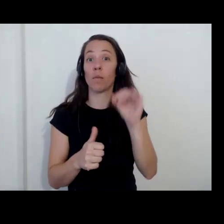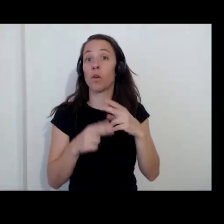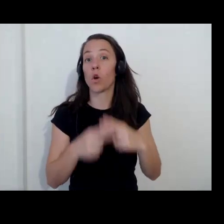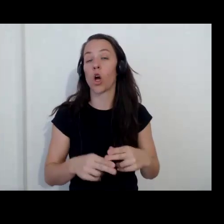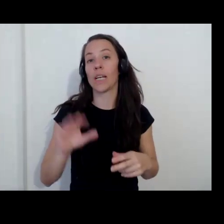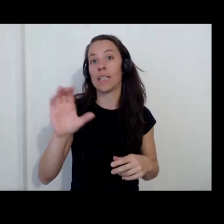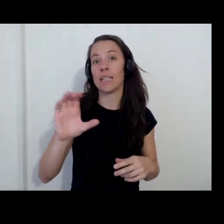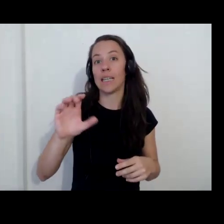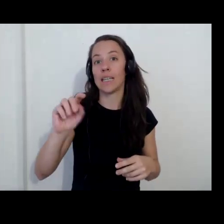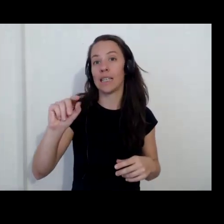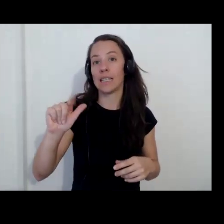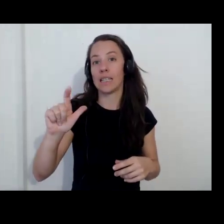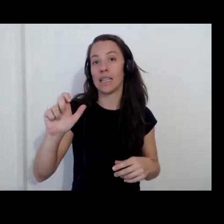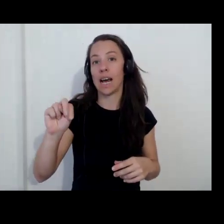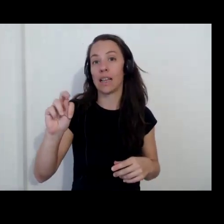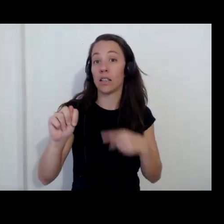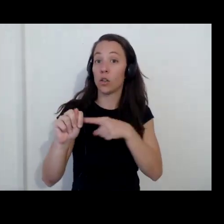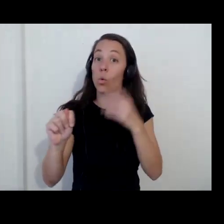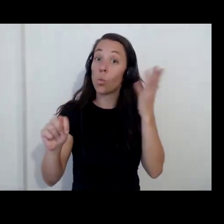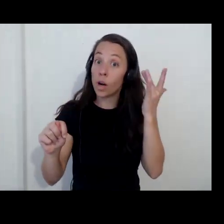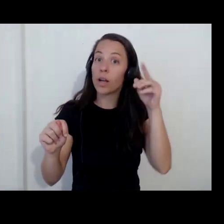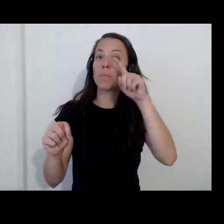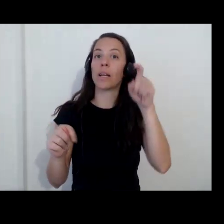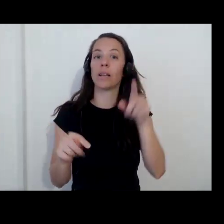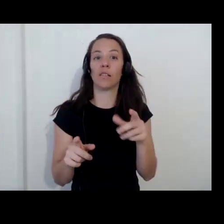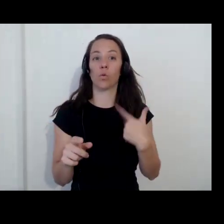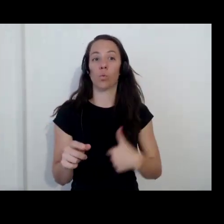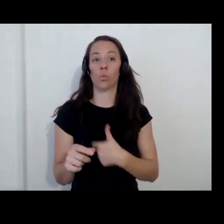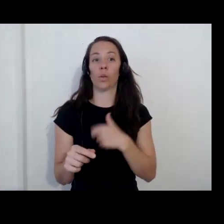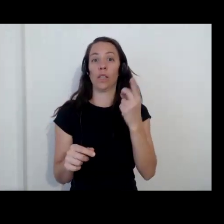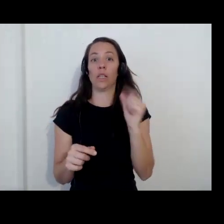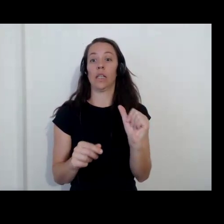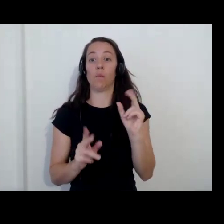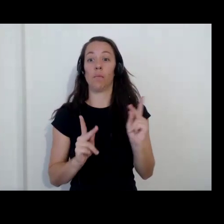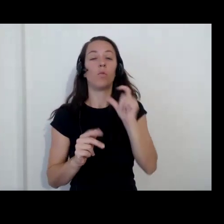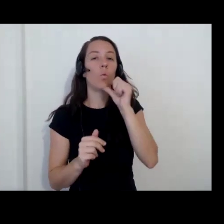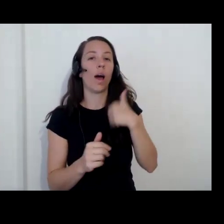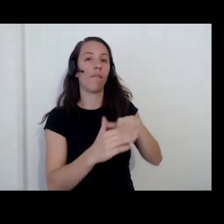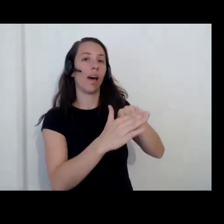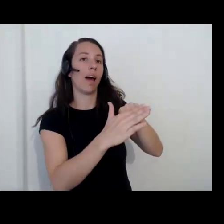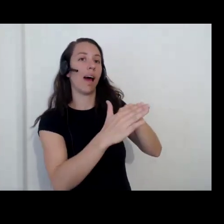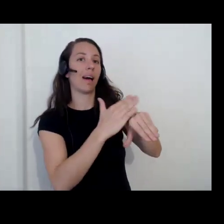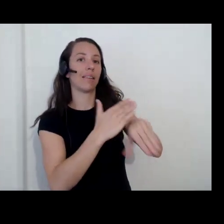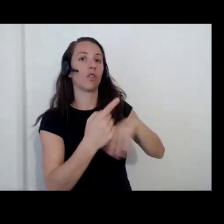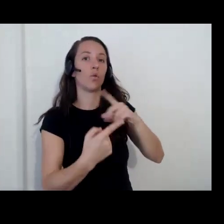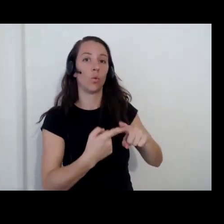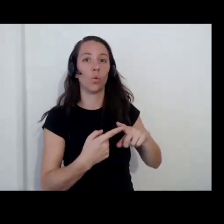And I called it C talent because as Disabled people we usually don't get access to option A or option B, and we have to create our own option C.